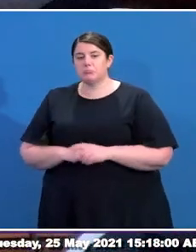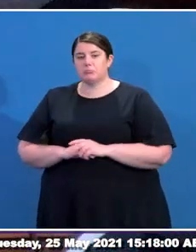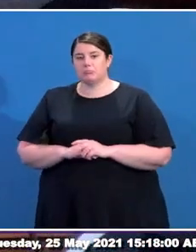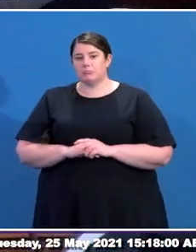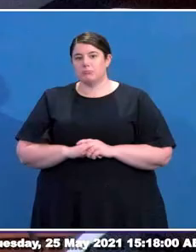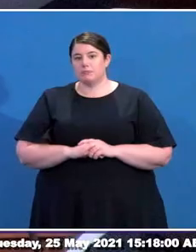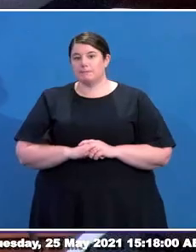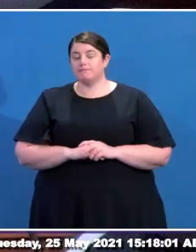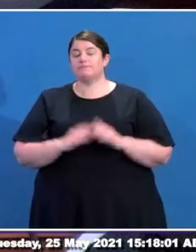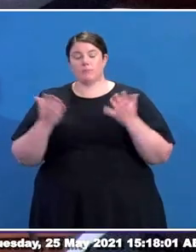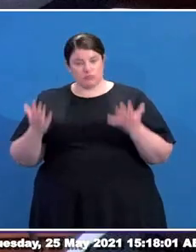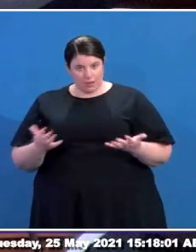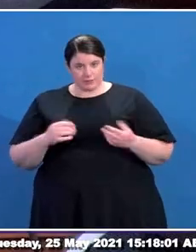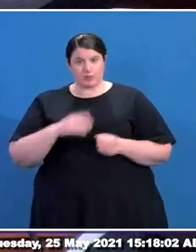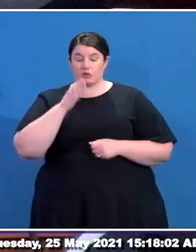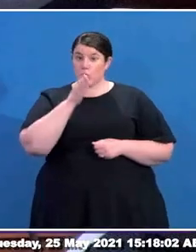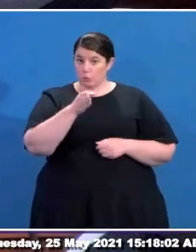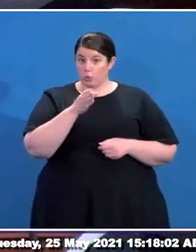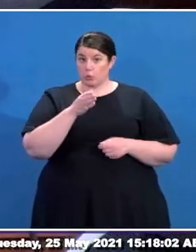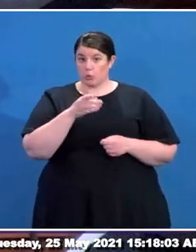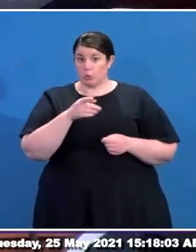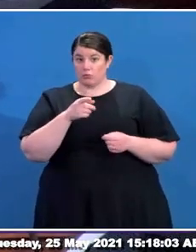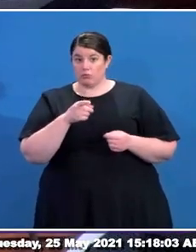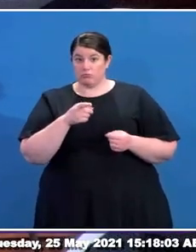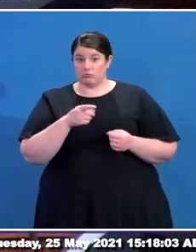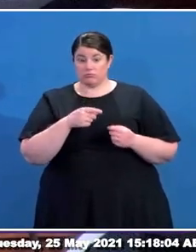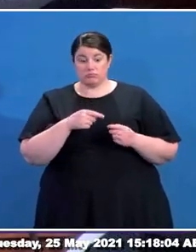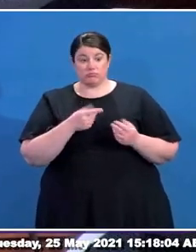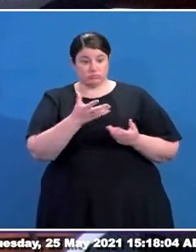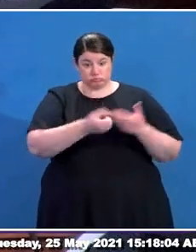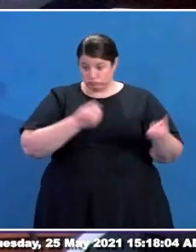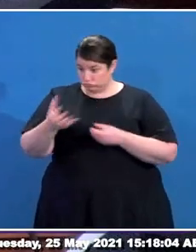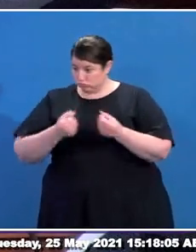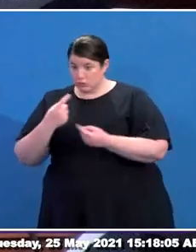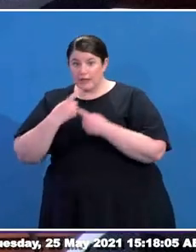You have made an assessment, based on your view about the available